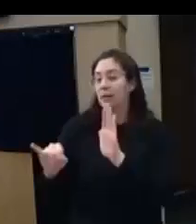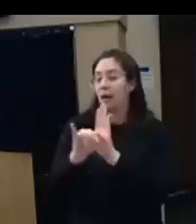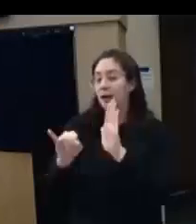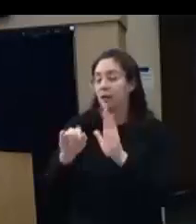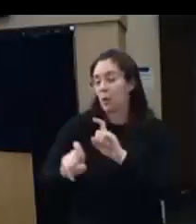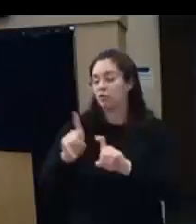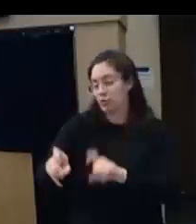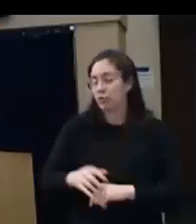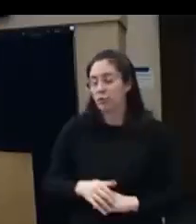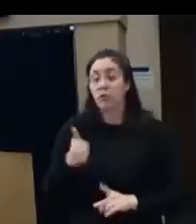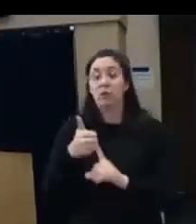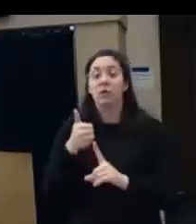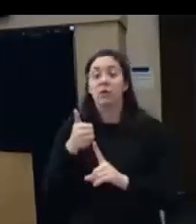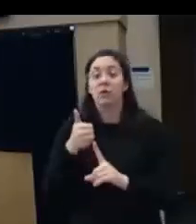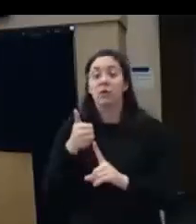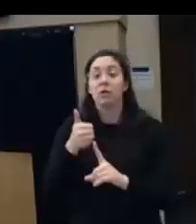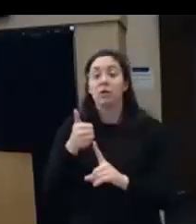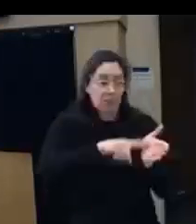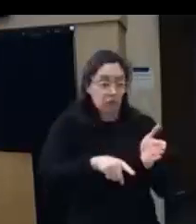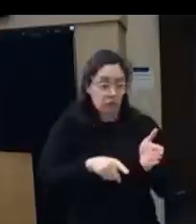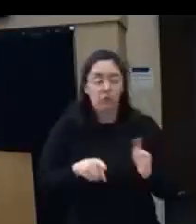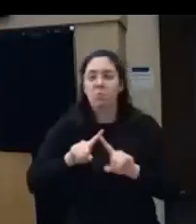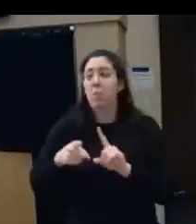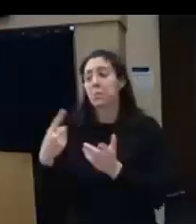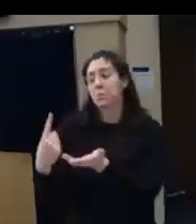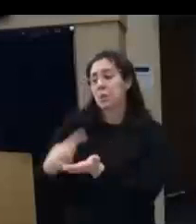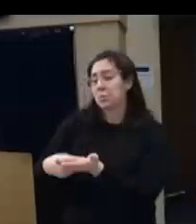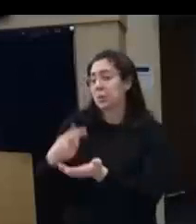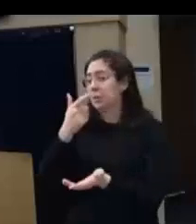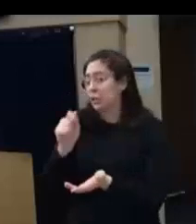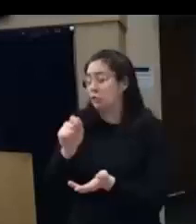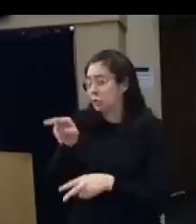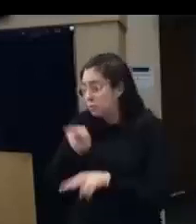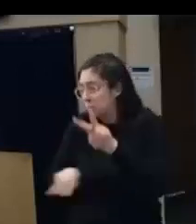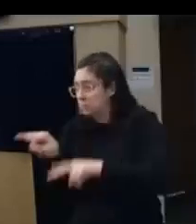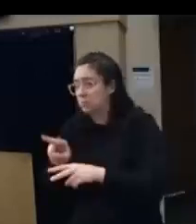of neat and it's meant to be used for research but sometimes it's interesting to explore clinically